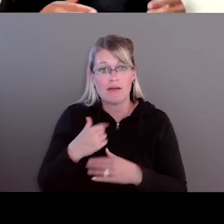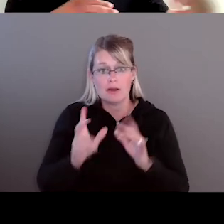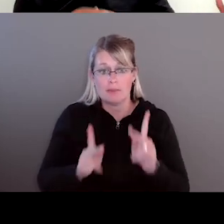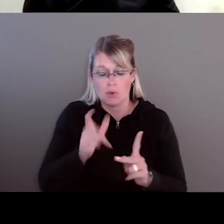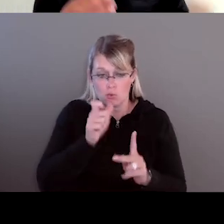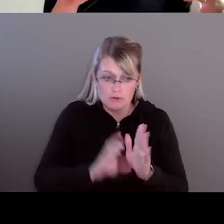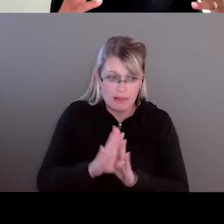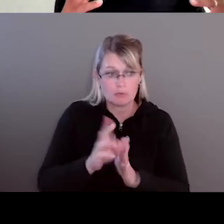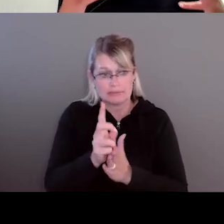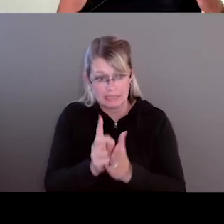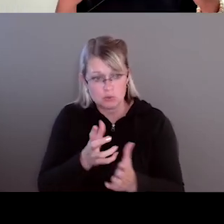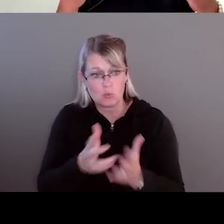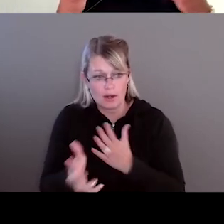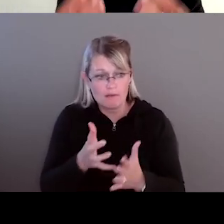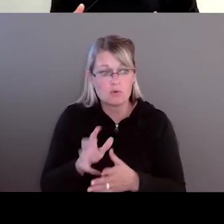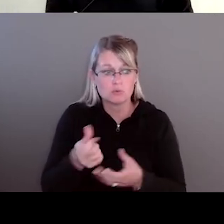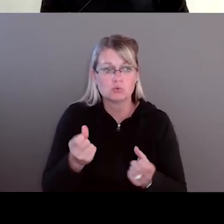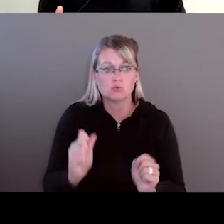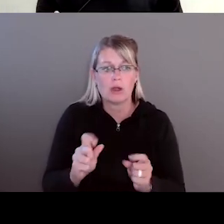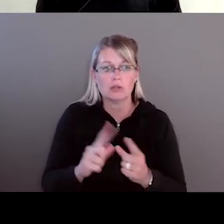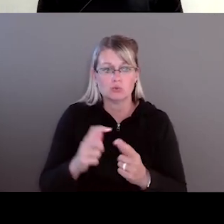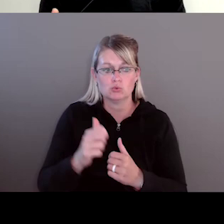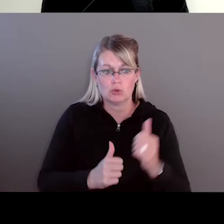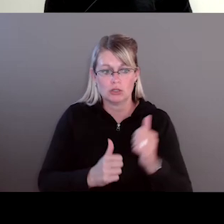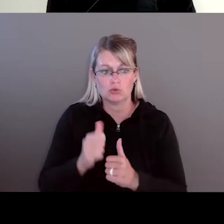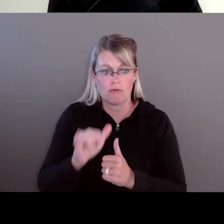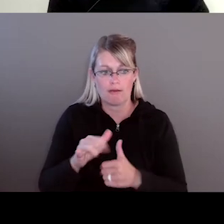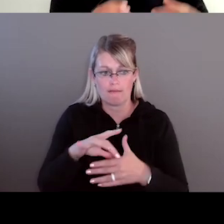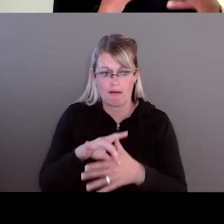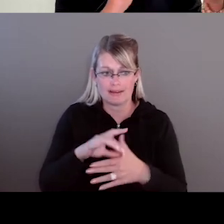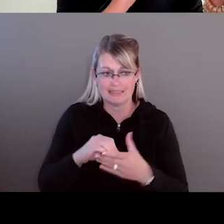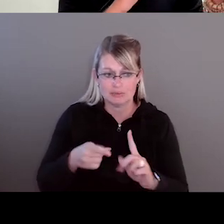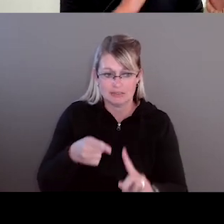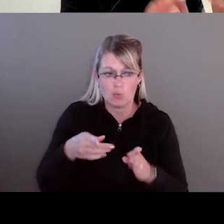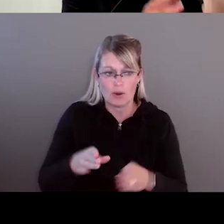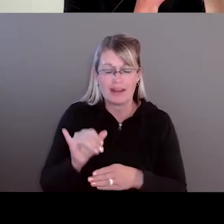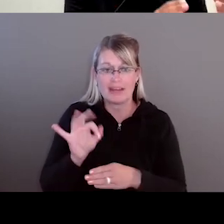or designers that were trying to structure their content in a way, if they go solely